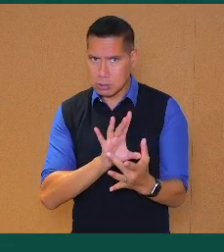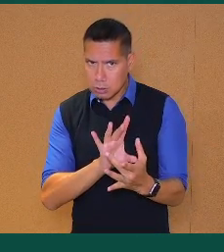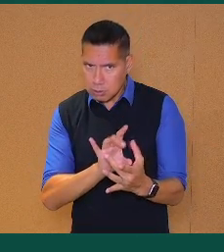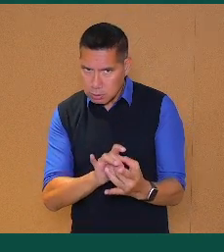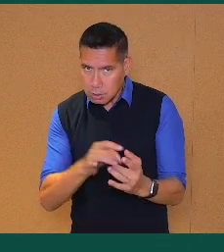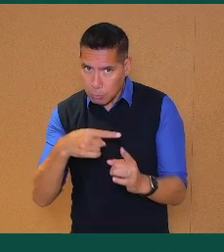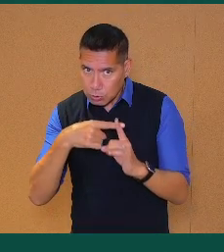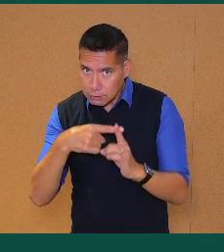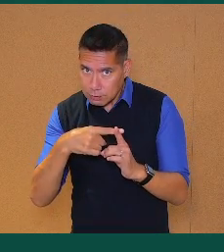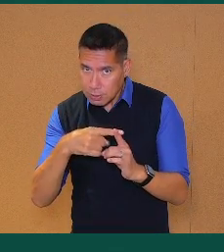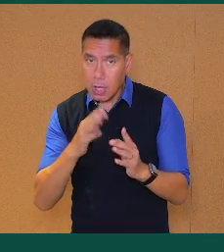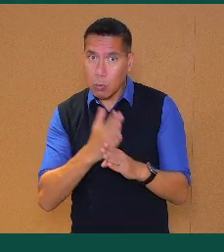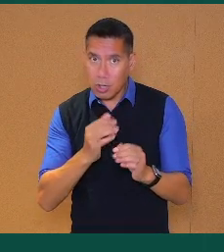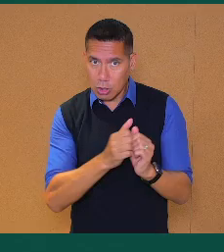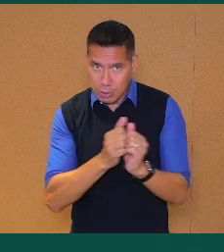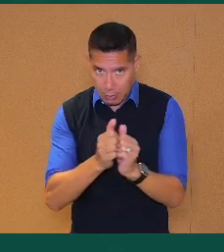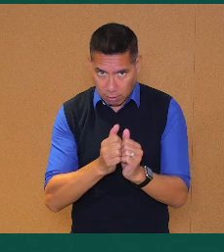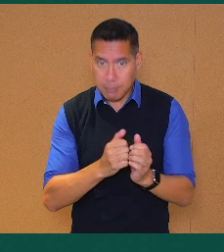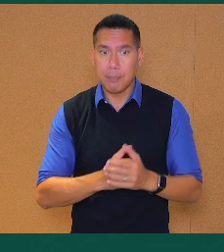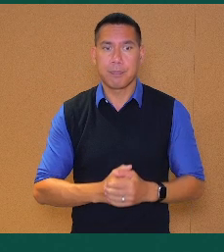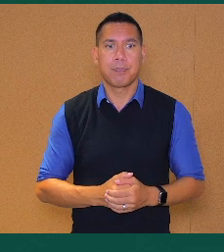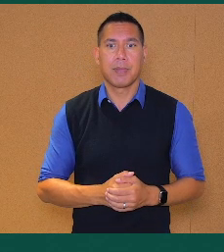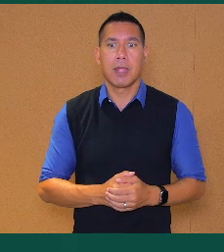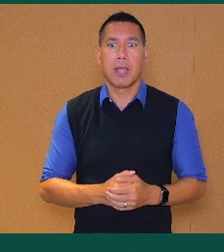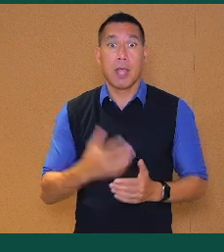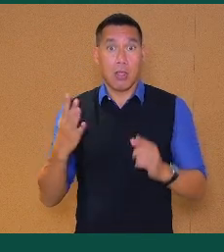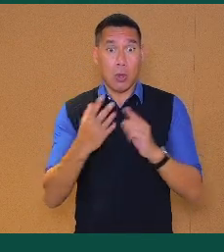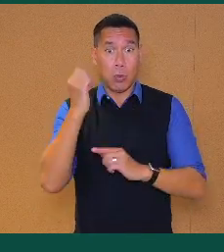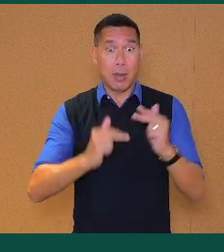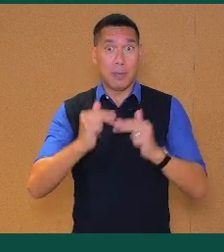build trust, and collaboration. >> The winner of the Building